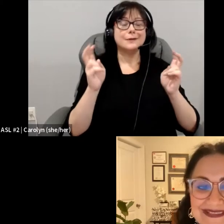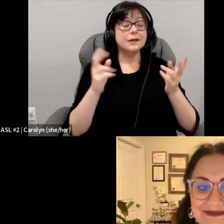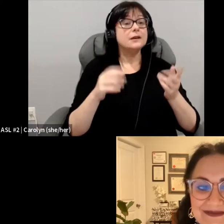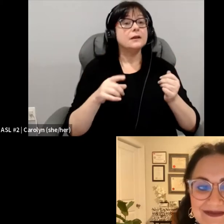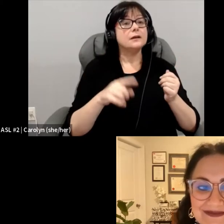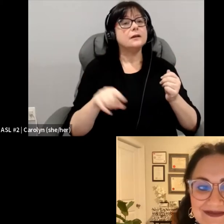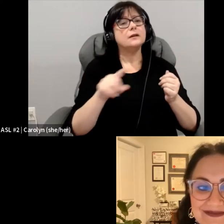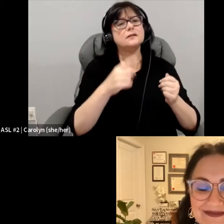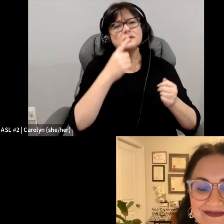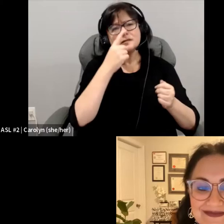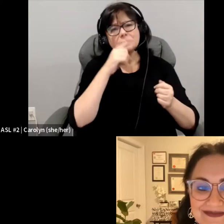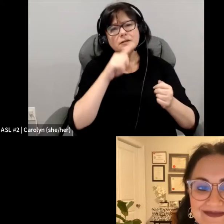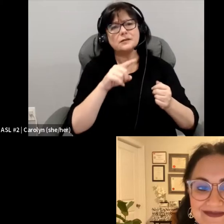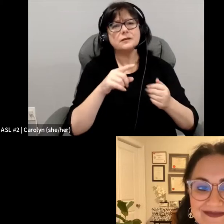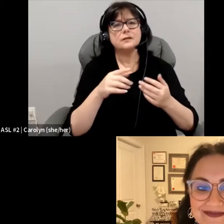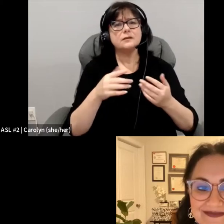EFFORTS MOVING FORWARD?